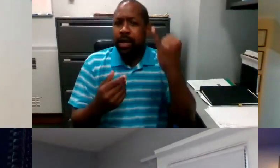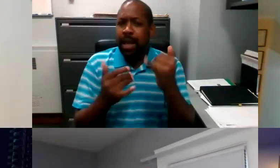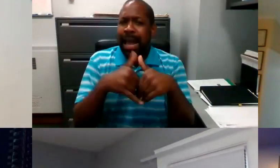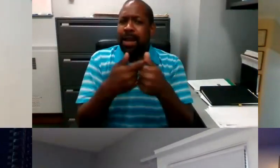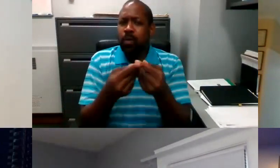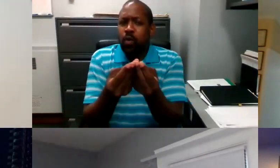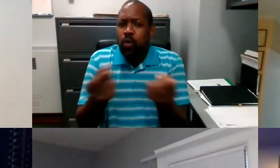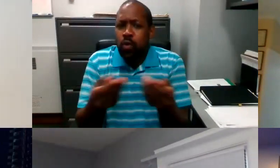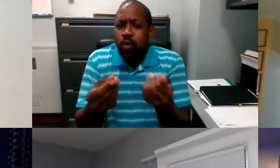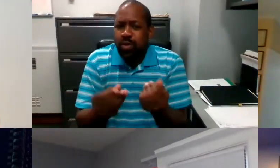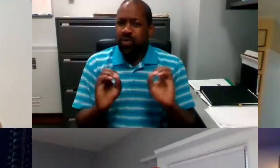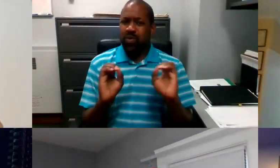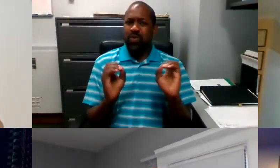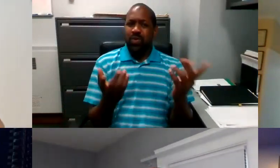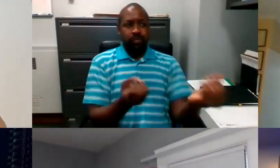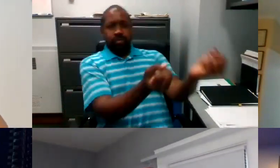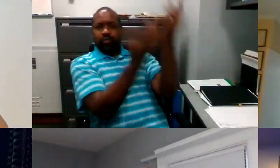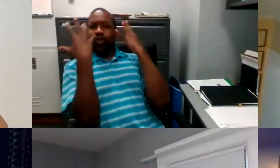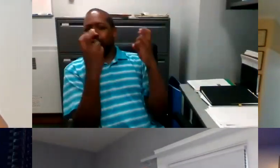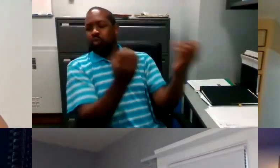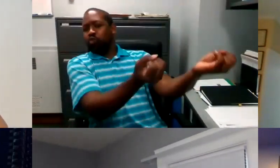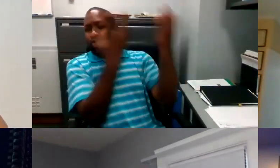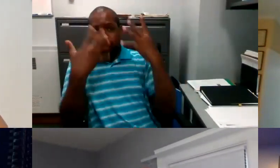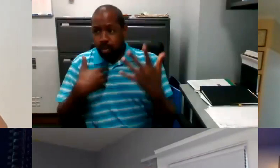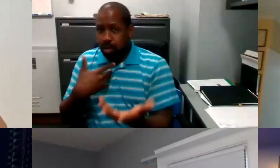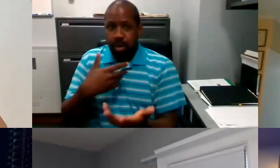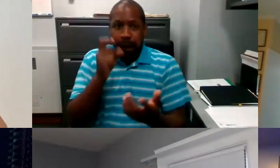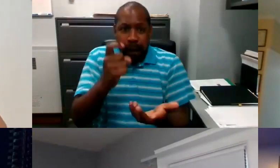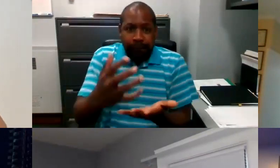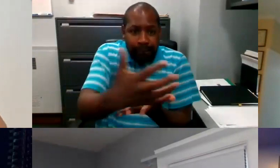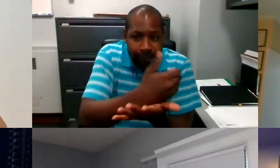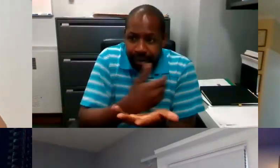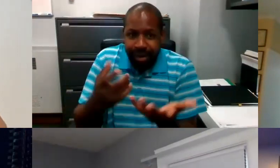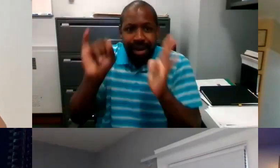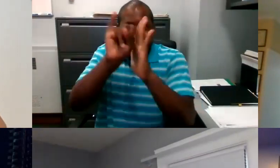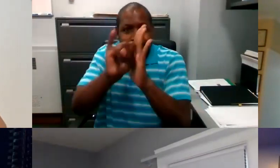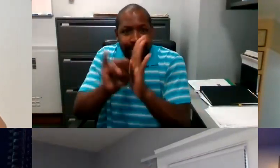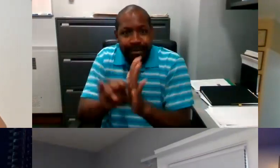ABDOMEN SO, IT'S LIKE THEY WOULD COMPLAIN, BUT THEN NOTHING EVER HAPPENED. SO WE HAVE TO REALLY BUILD SOMETHING.